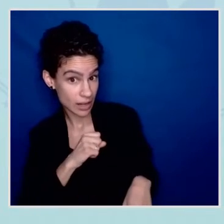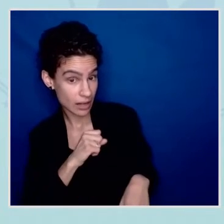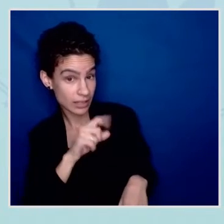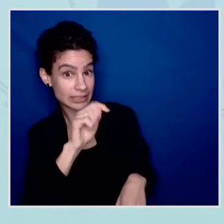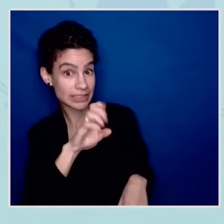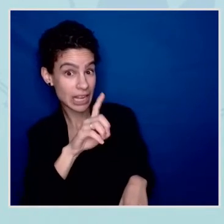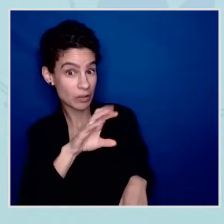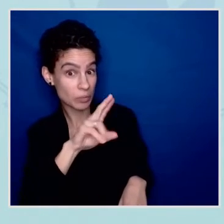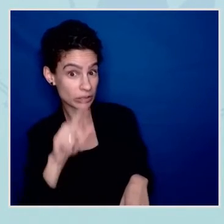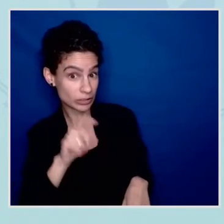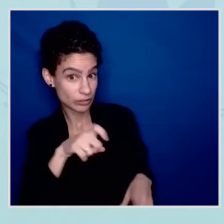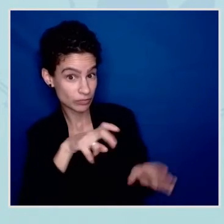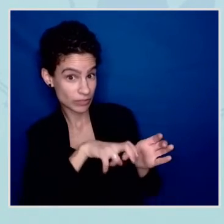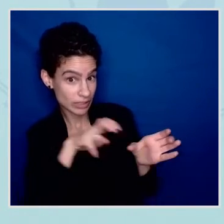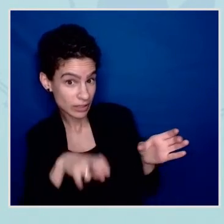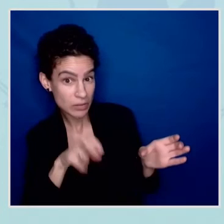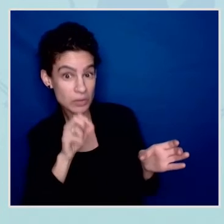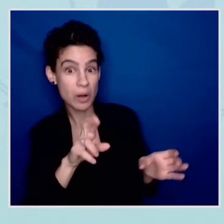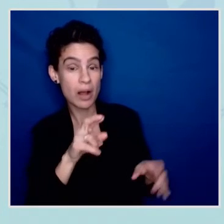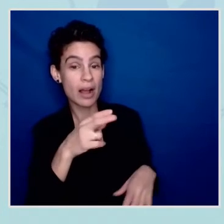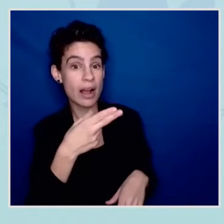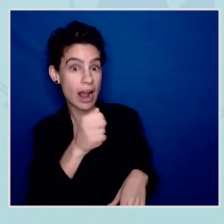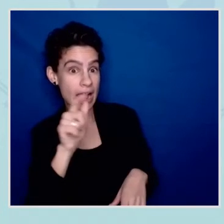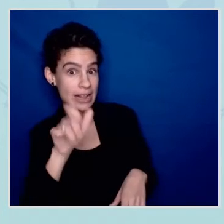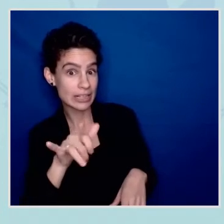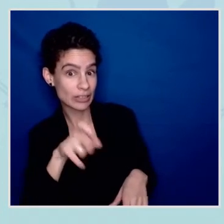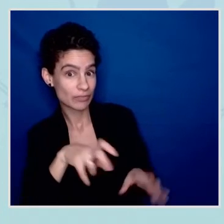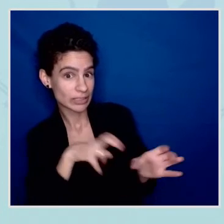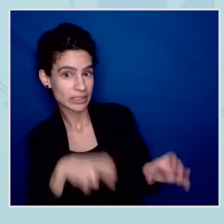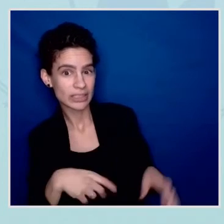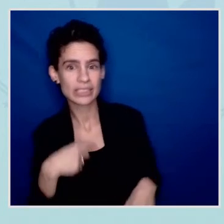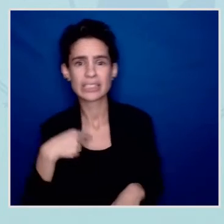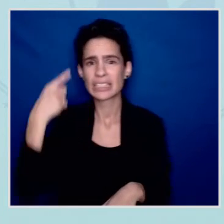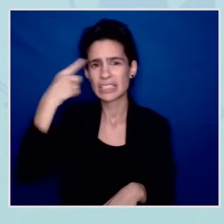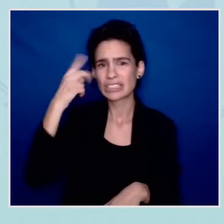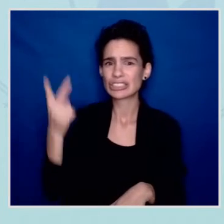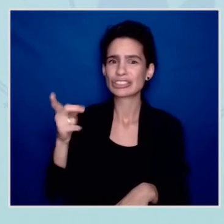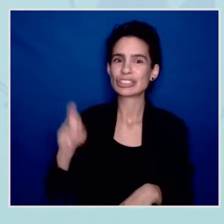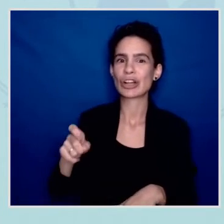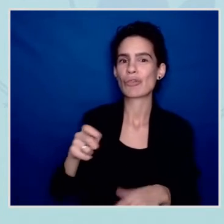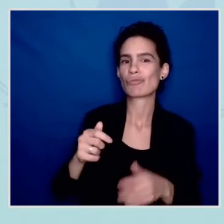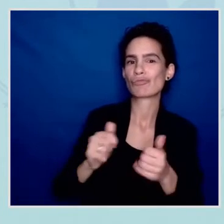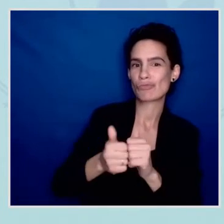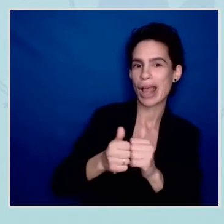DOING WITH THIS, HOW THEIR RESPONSE IS WELL --